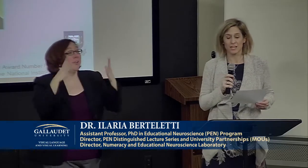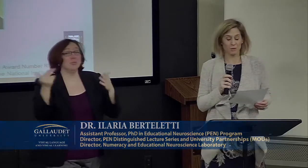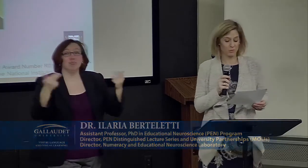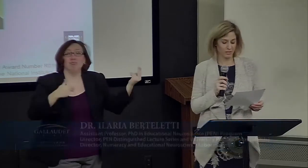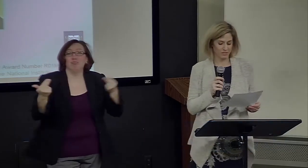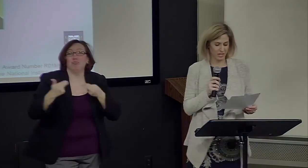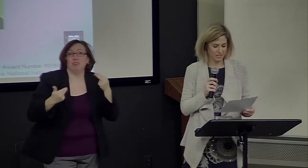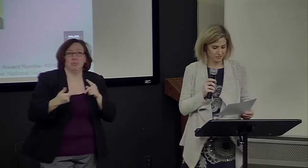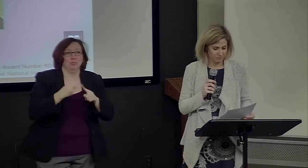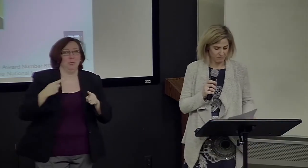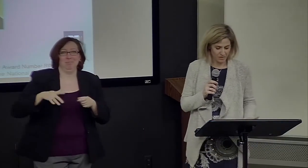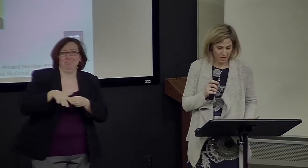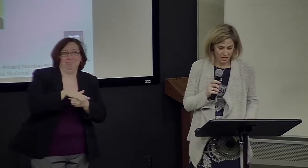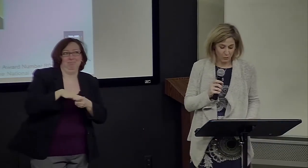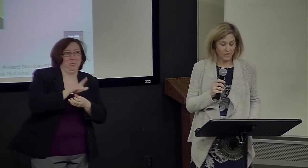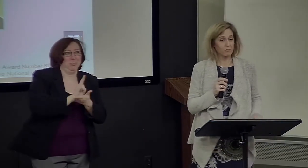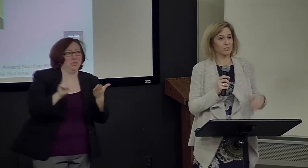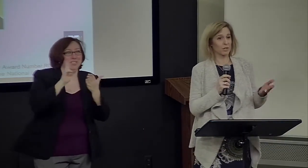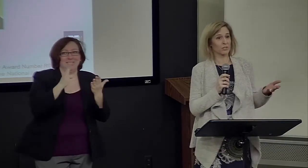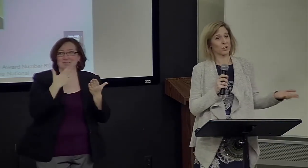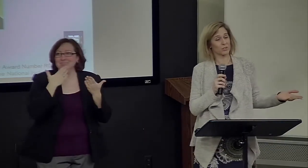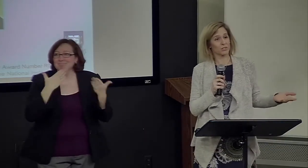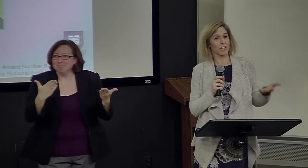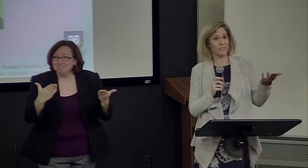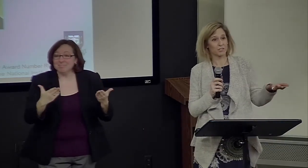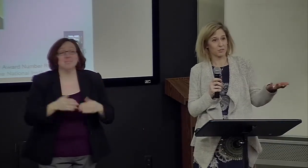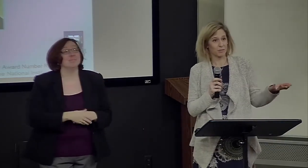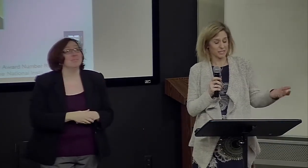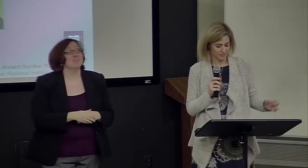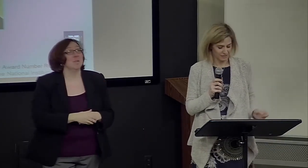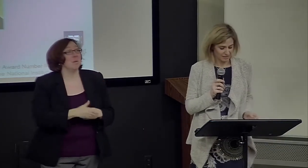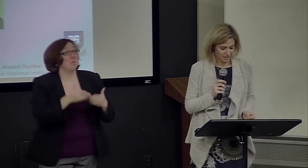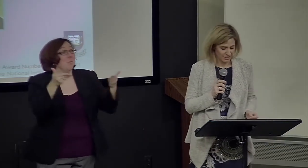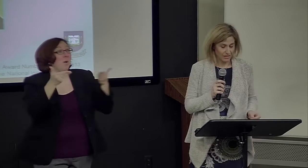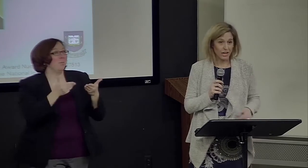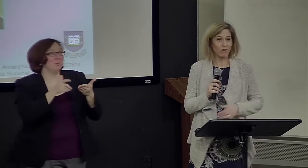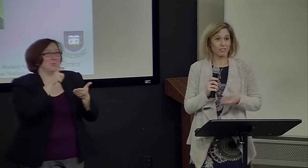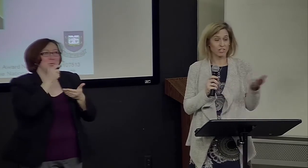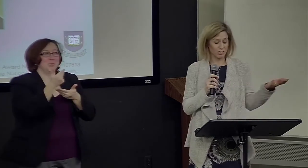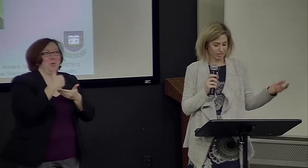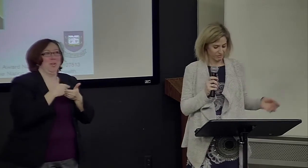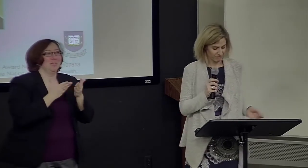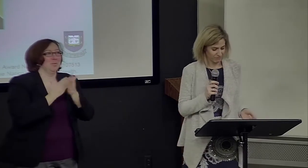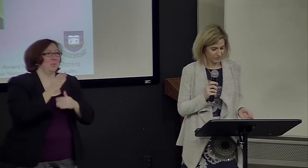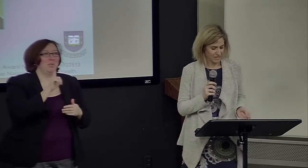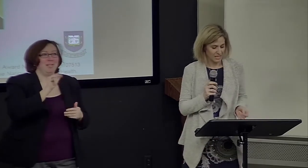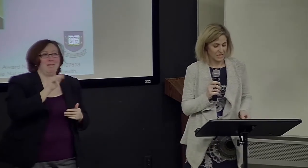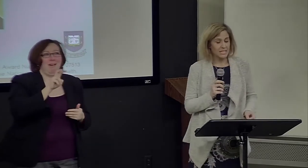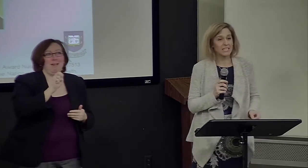that come to our talks. Welcome to those, also, livestreaming across the country.